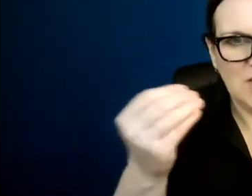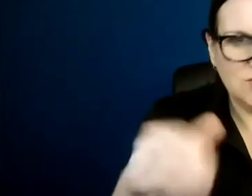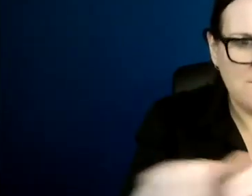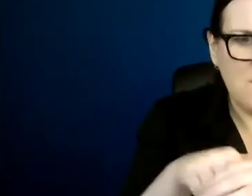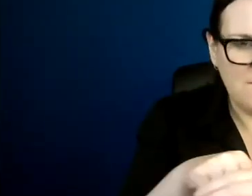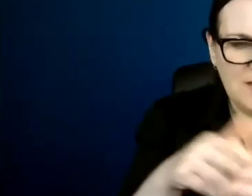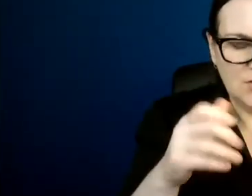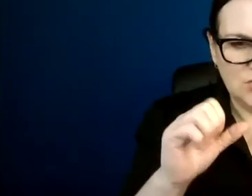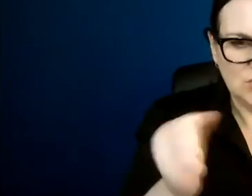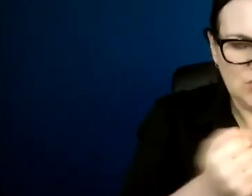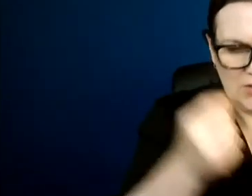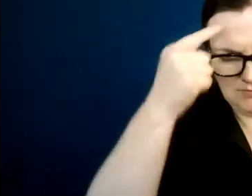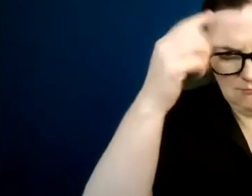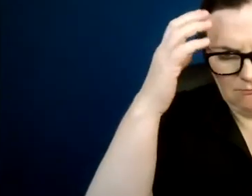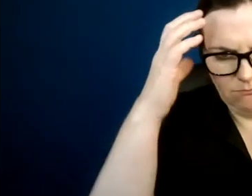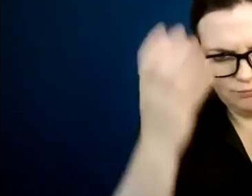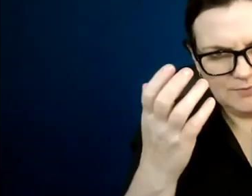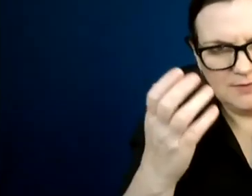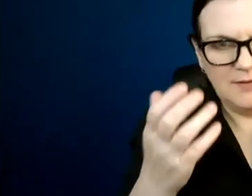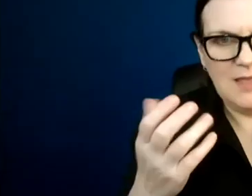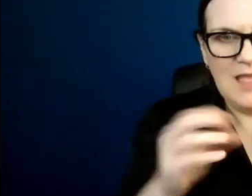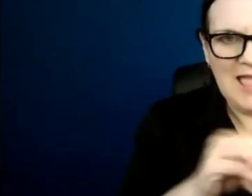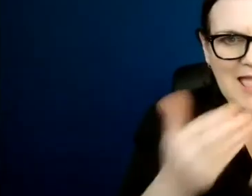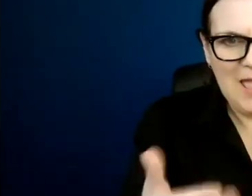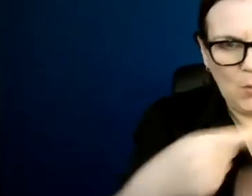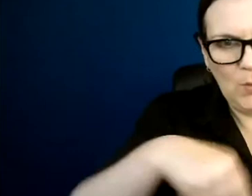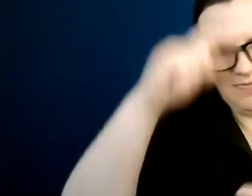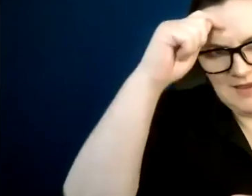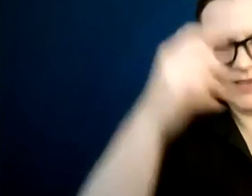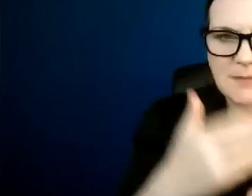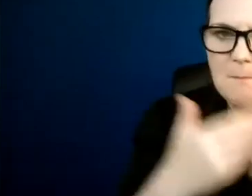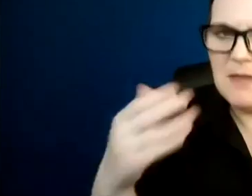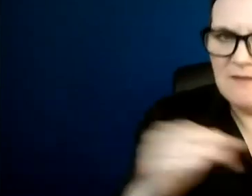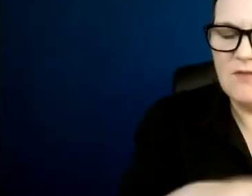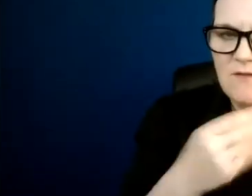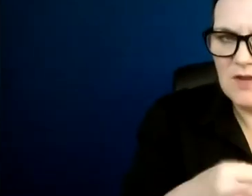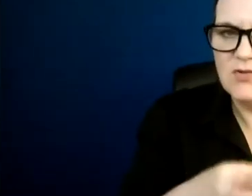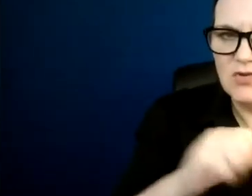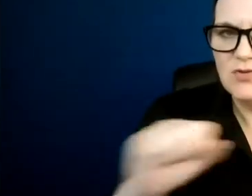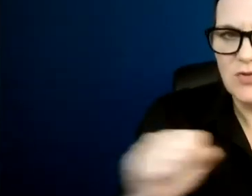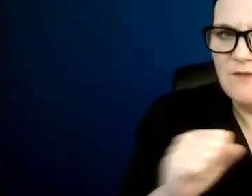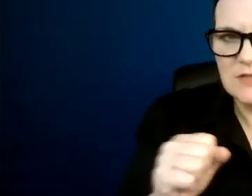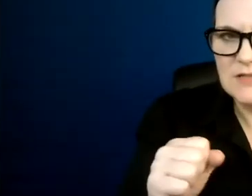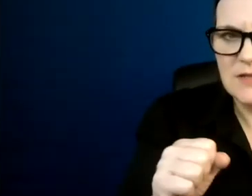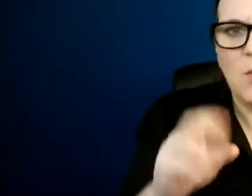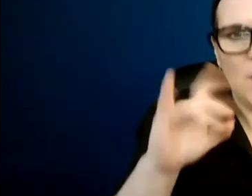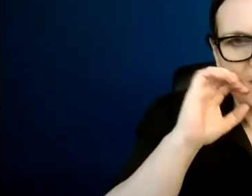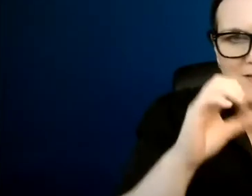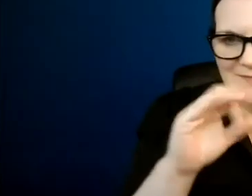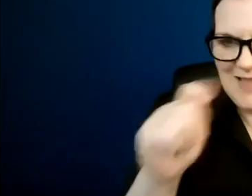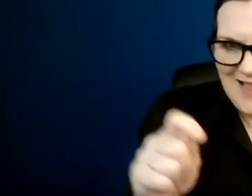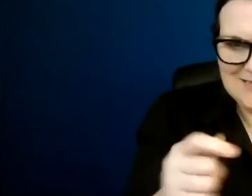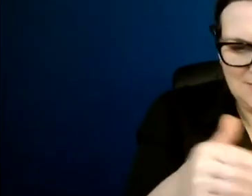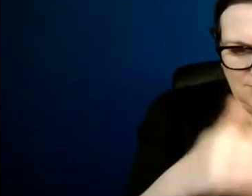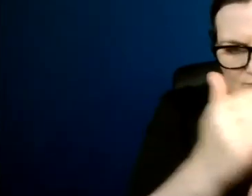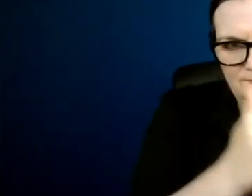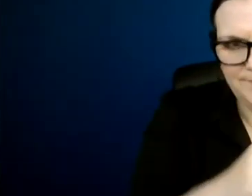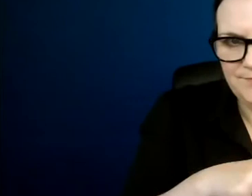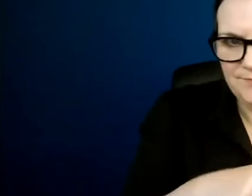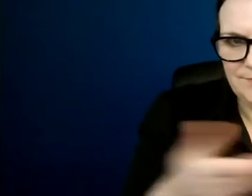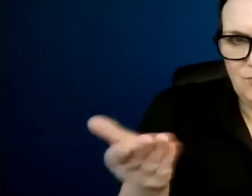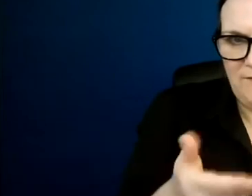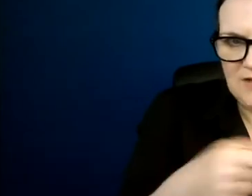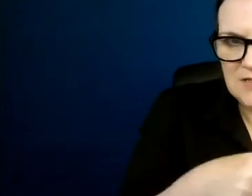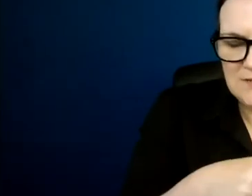this is huge for the financial services industry given the acts, provisions and the heavily